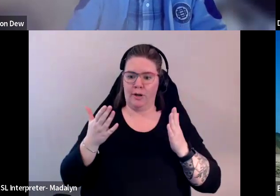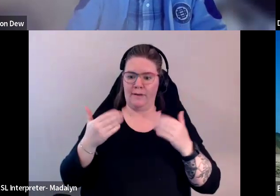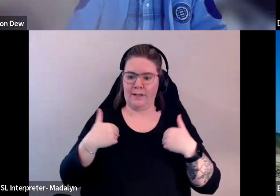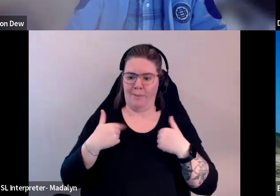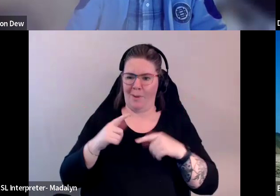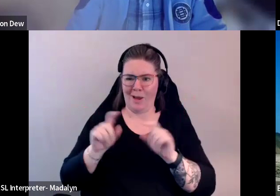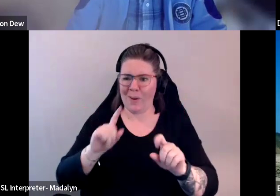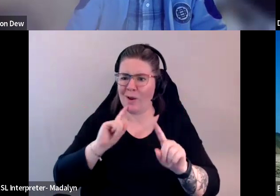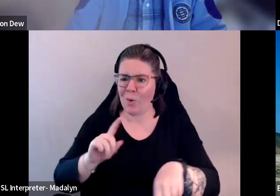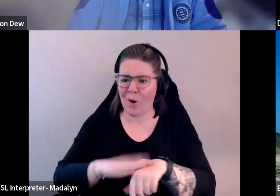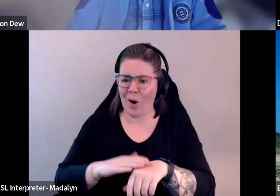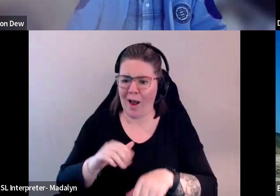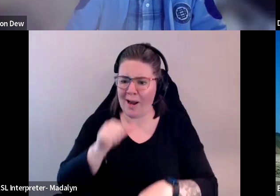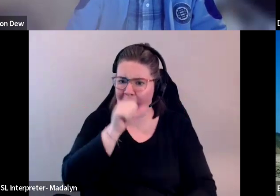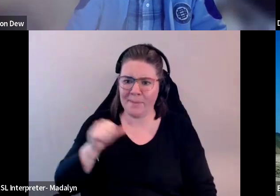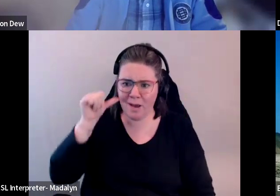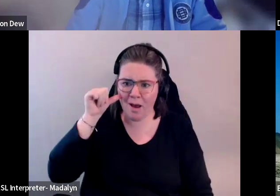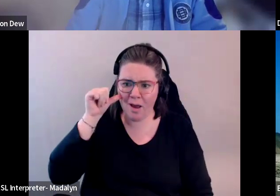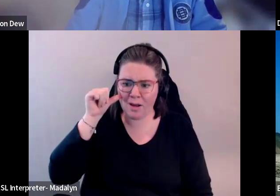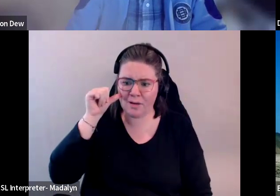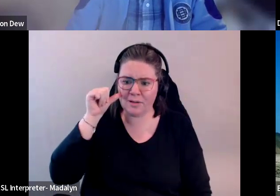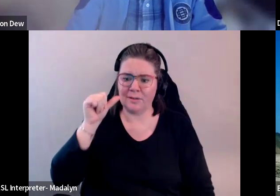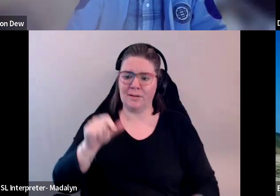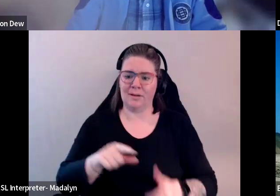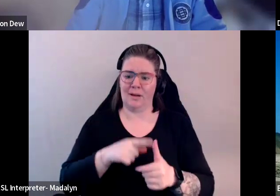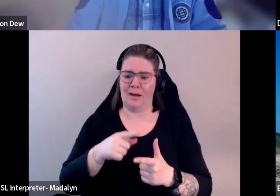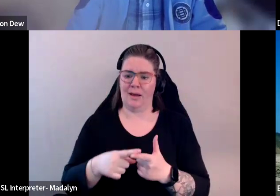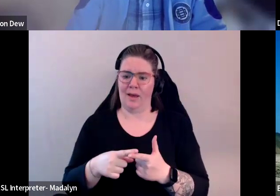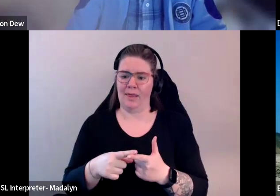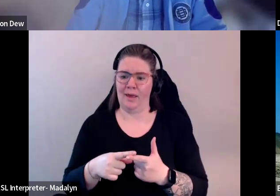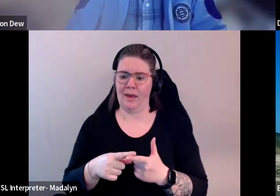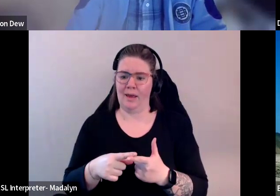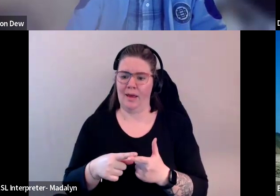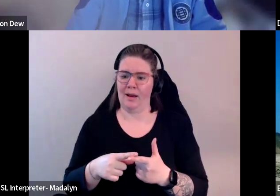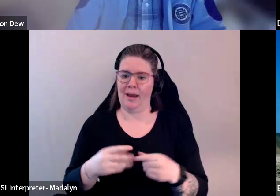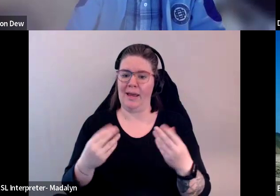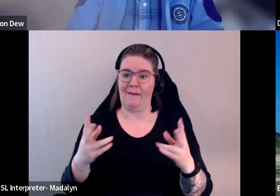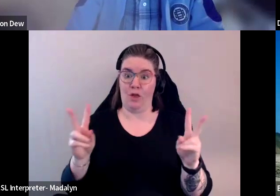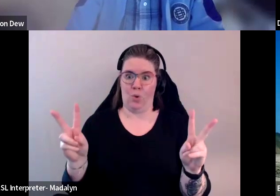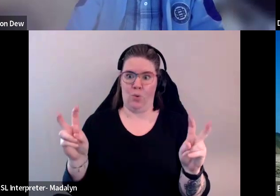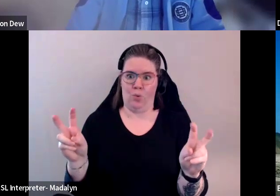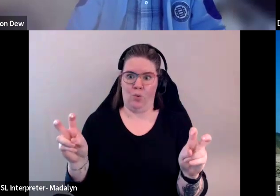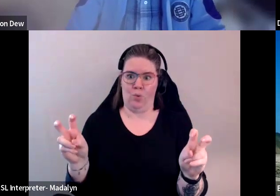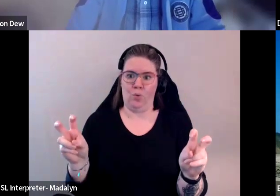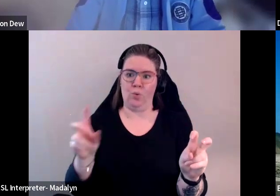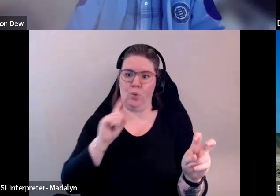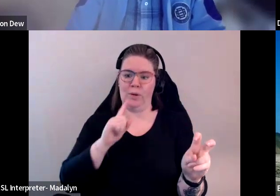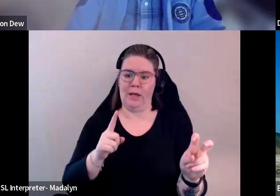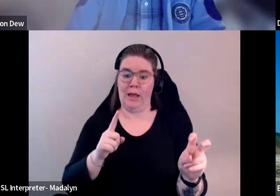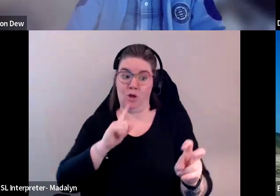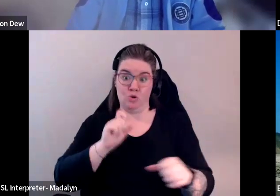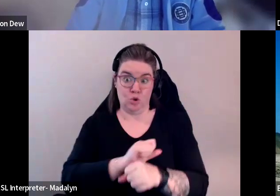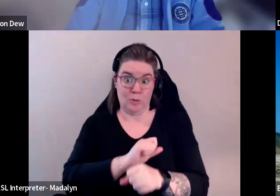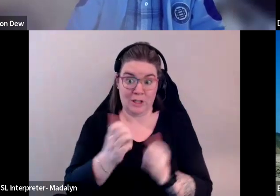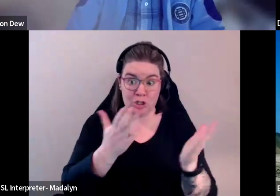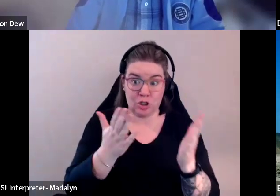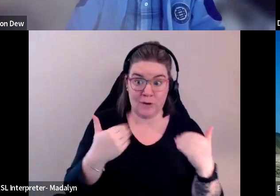Brooke Wilson (she/her): and it's gave the real I'm air quoting for those who can't see me. It's gave it given, you know, true service animals, a bad name.